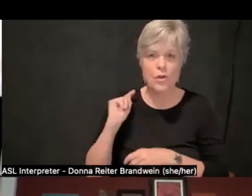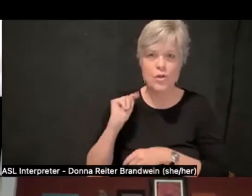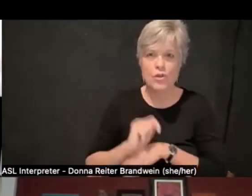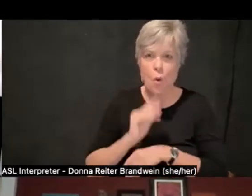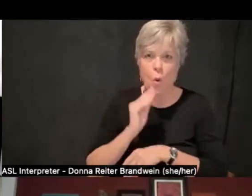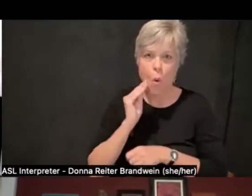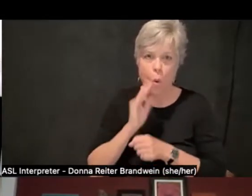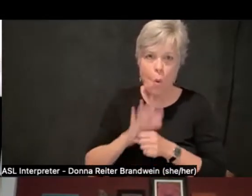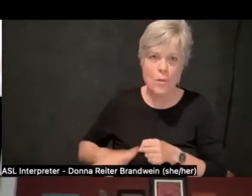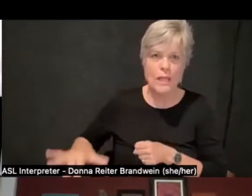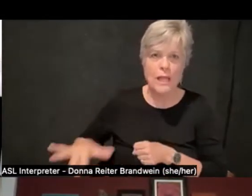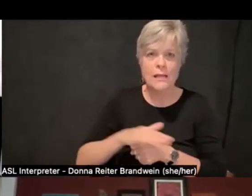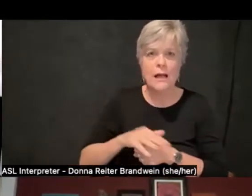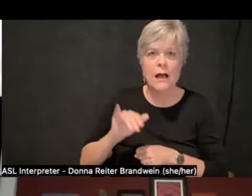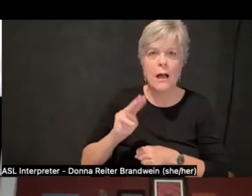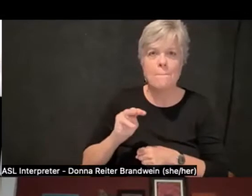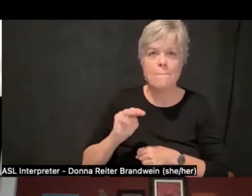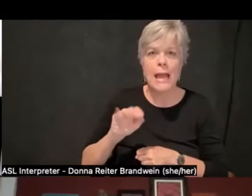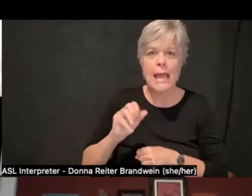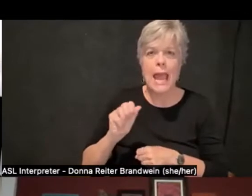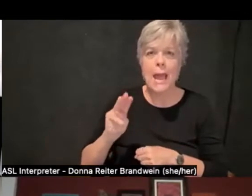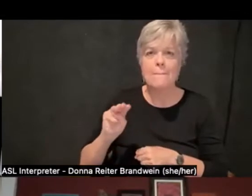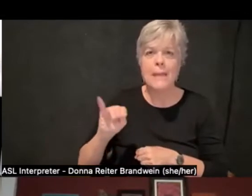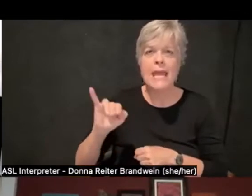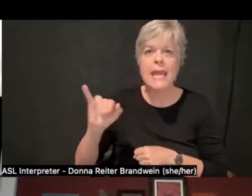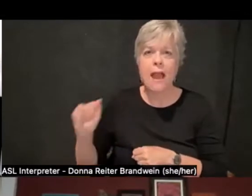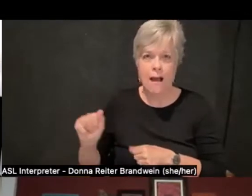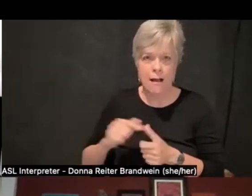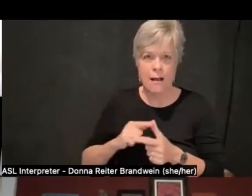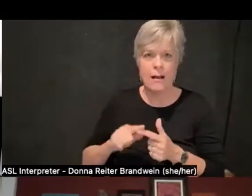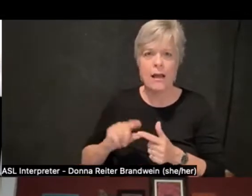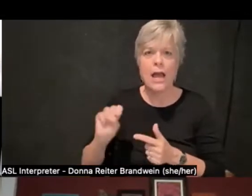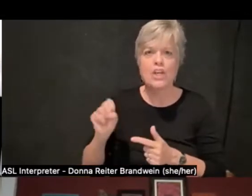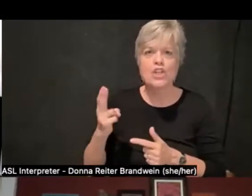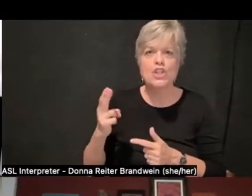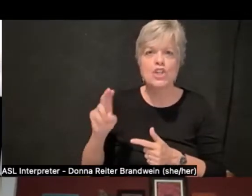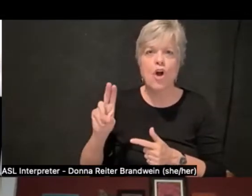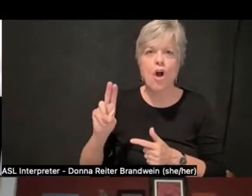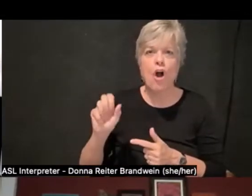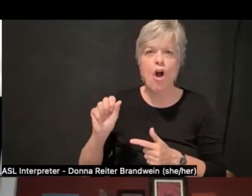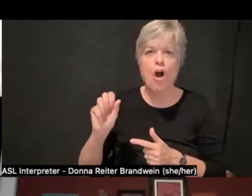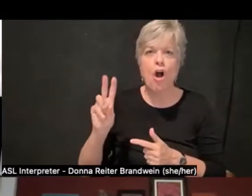of the Myaamia and Shawnee people, who along with other Indigenous groups